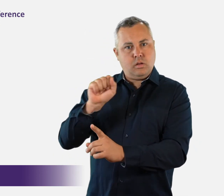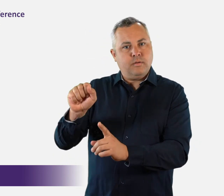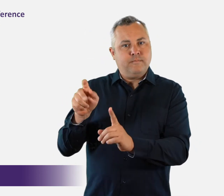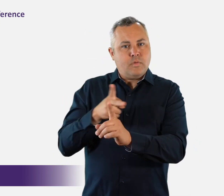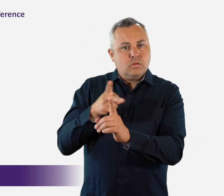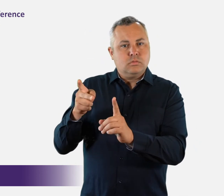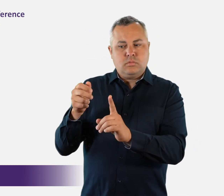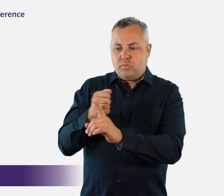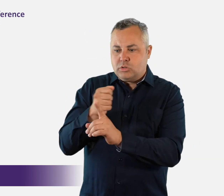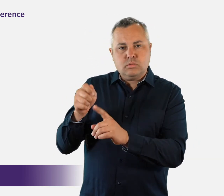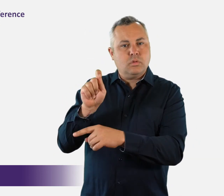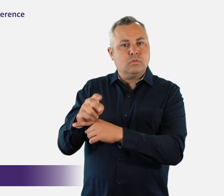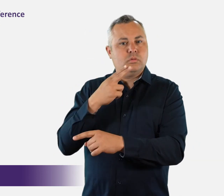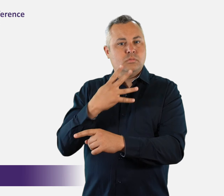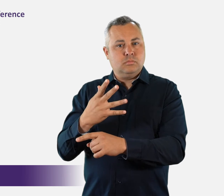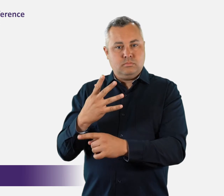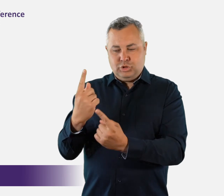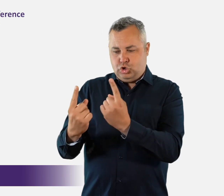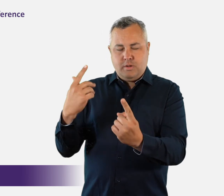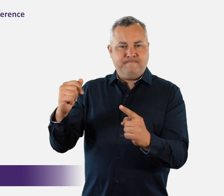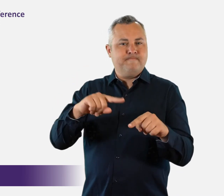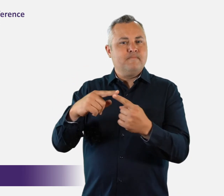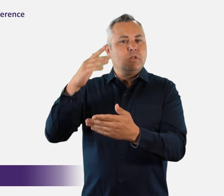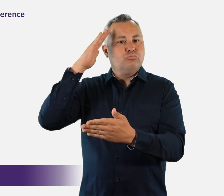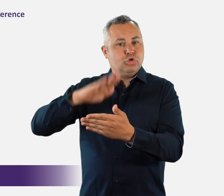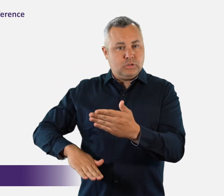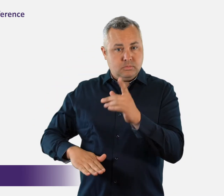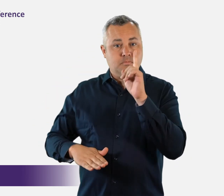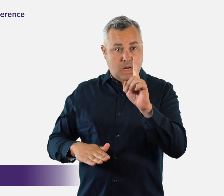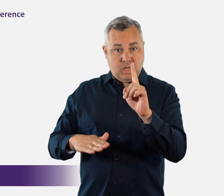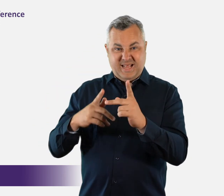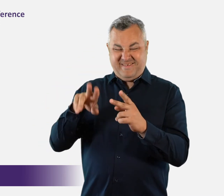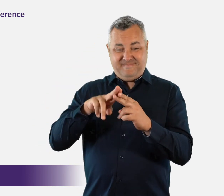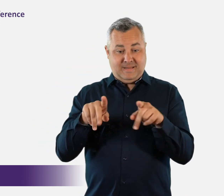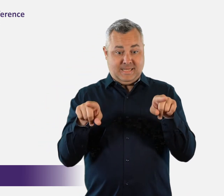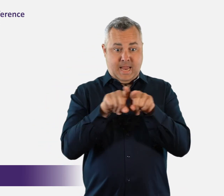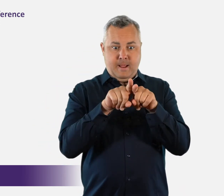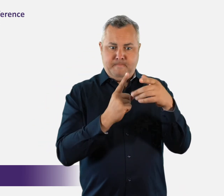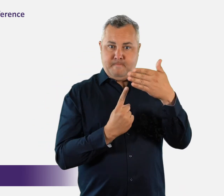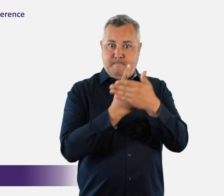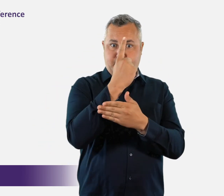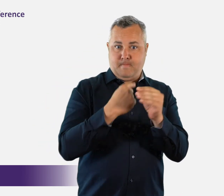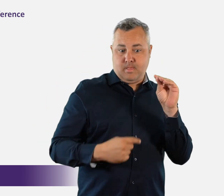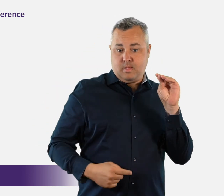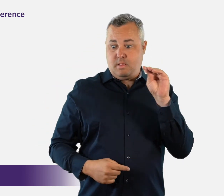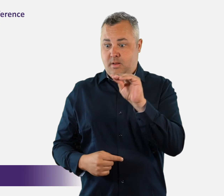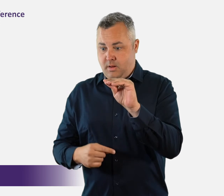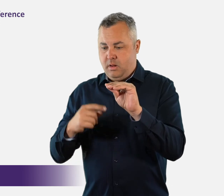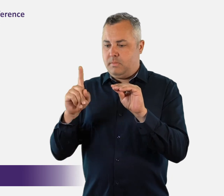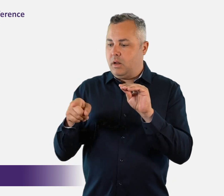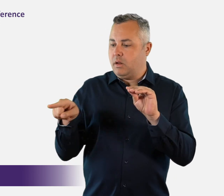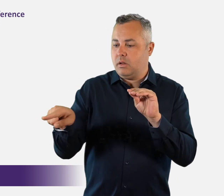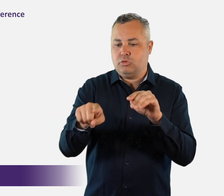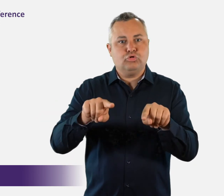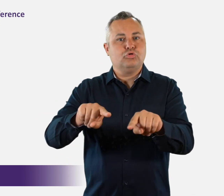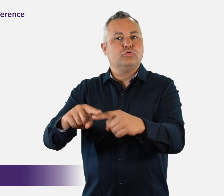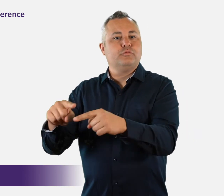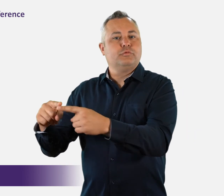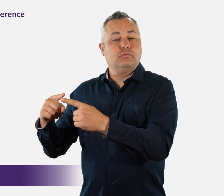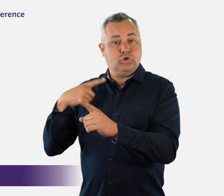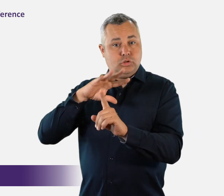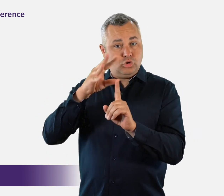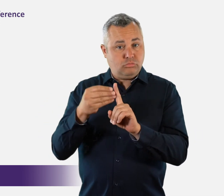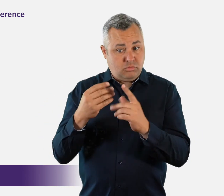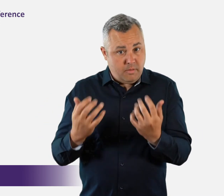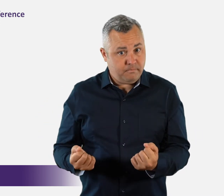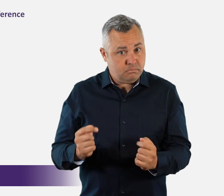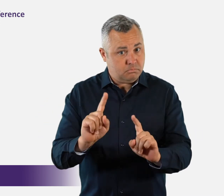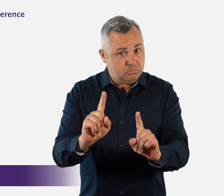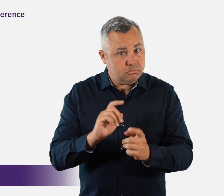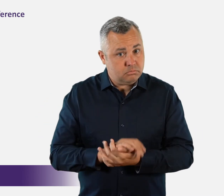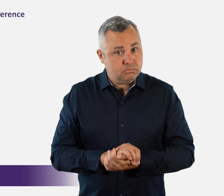violence, abuse, neglect and exploitation vary amongst students in education and learning environments?